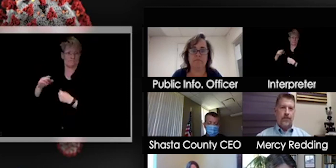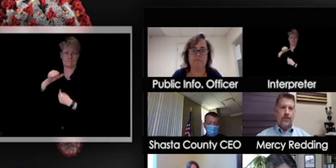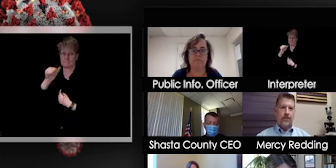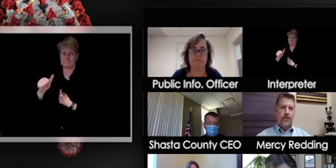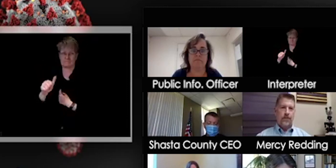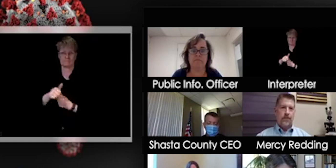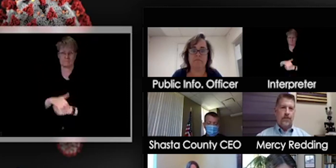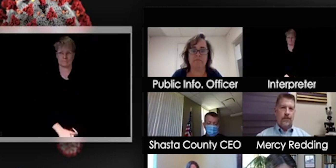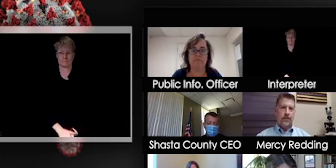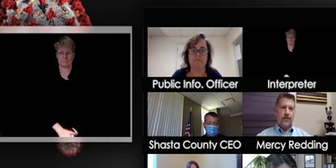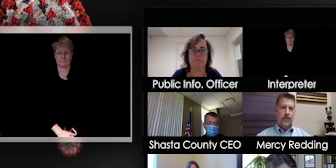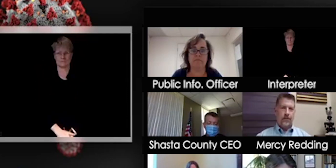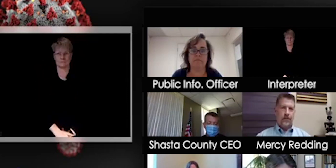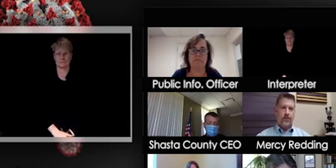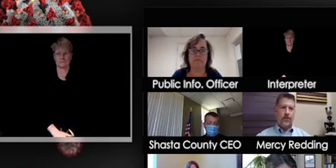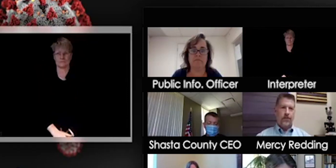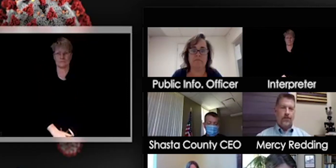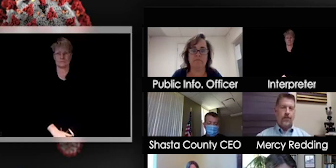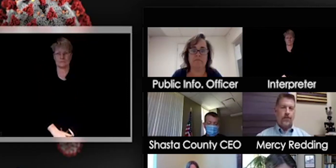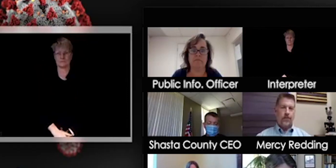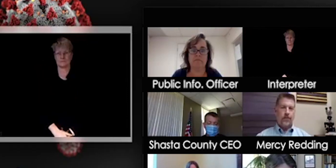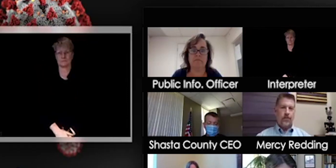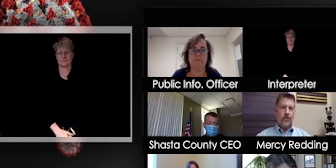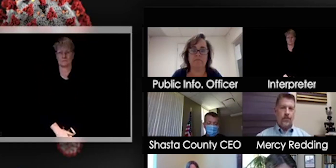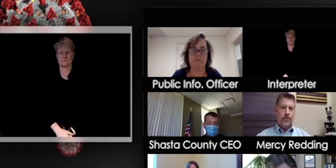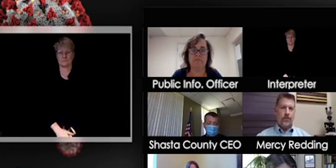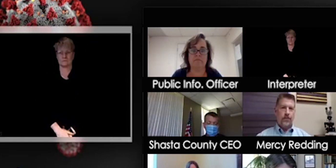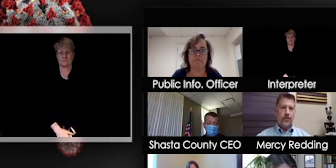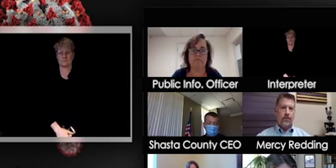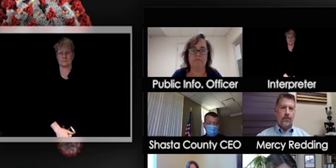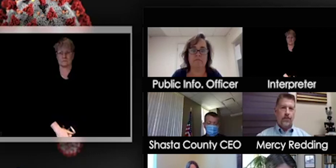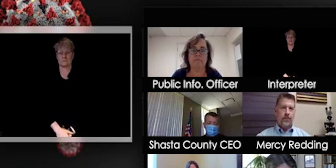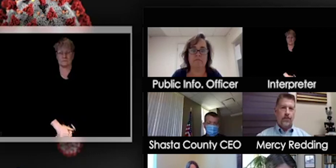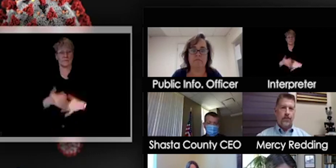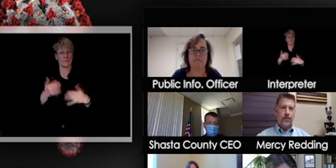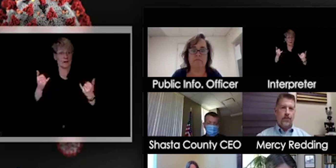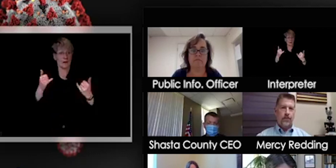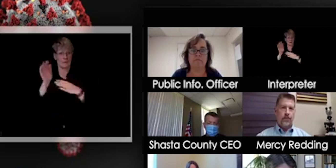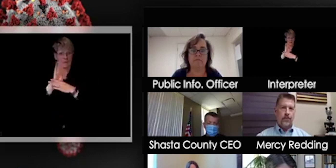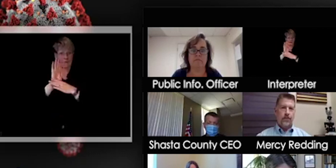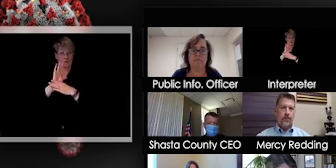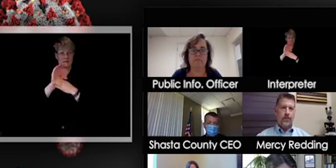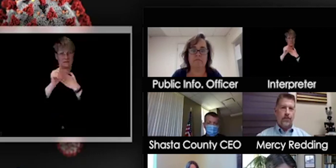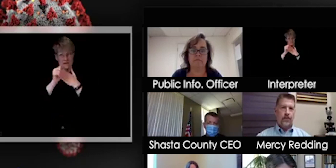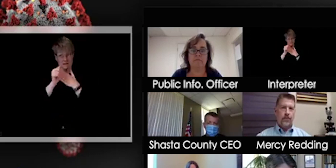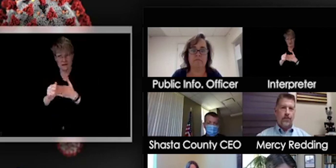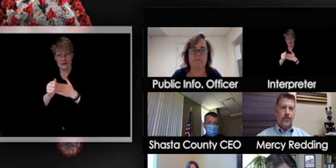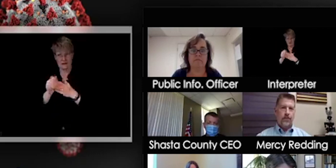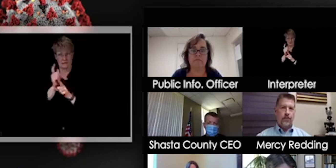and the other industry specific guidances are really to focus on especially indoor spaces,